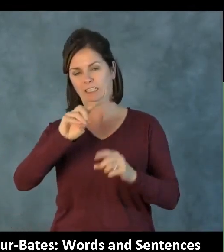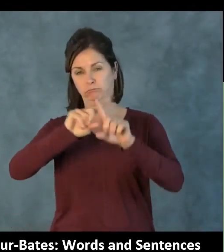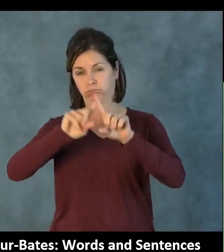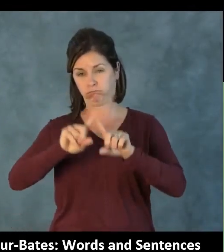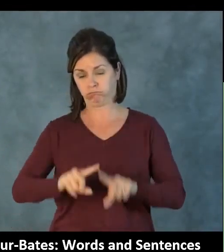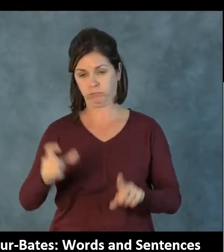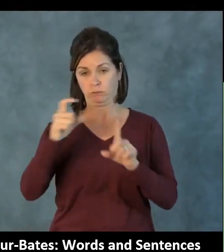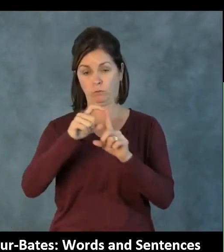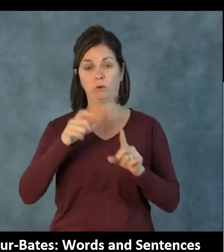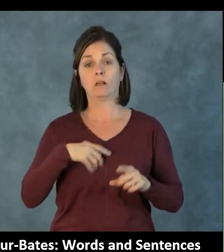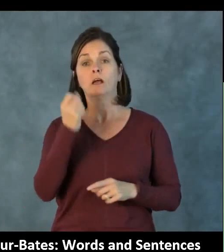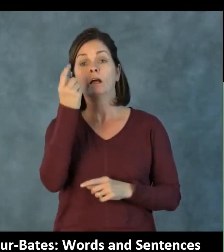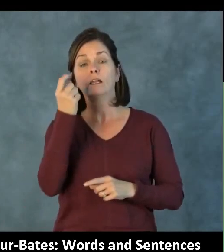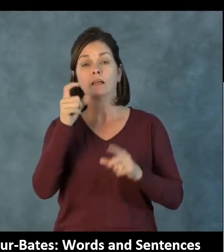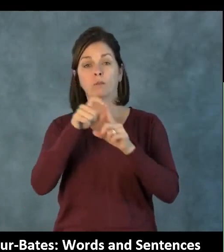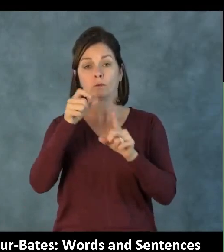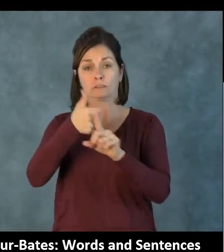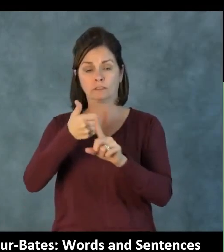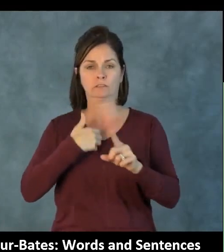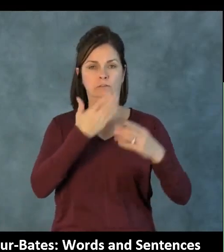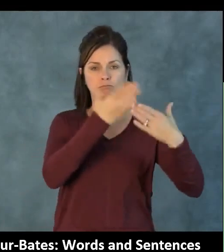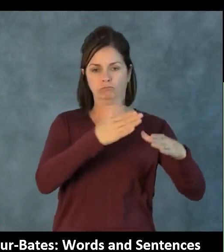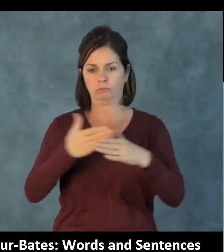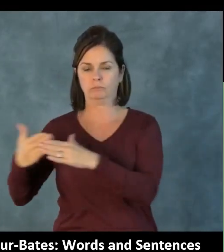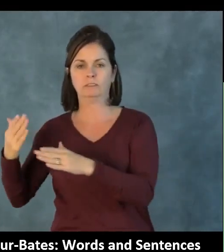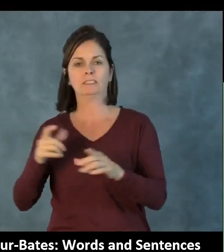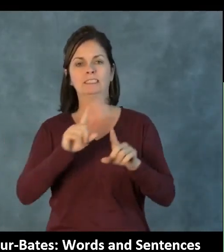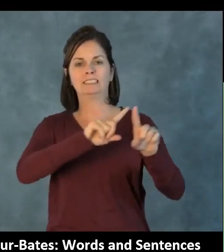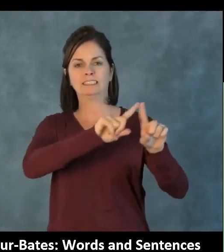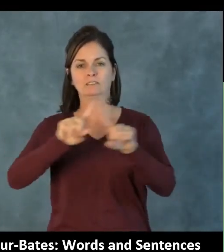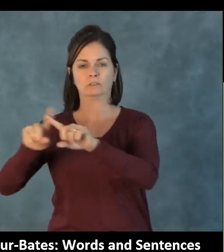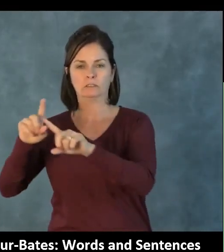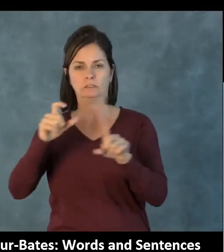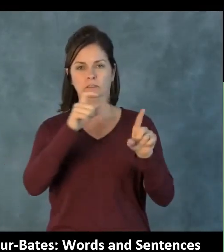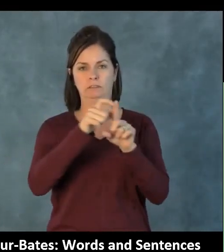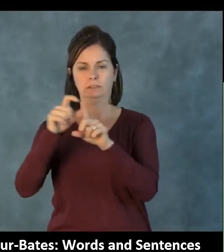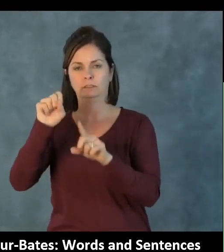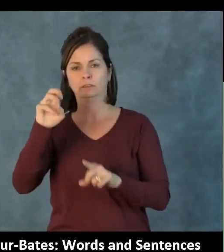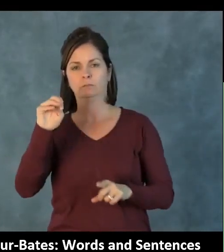and they're divided into different semantic categories.